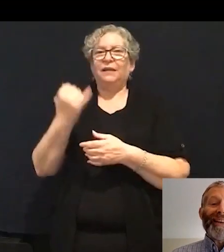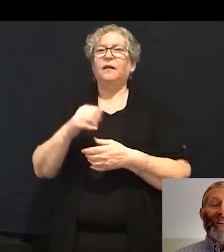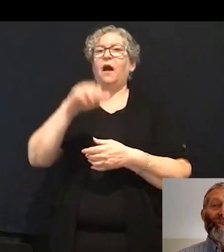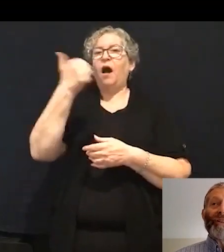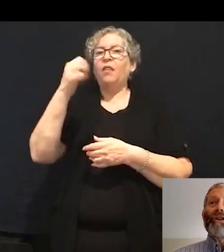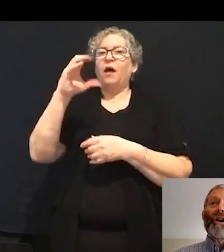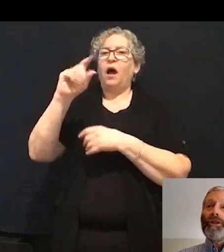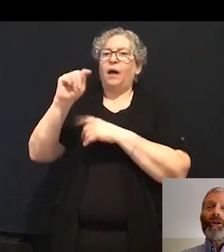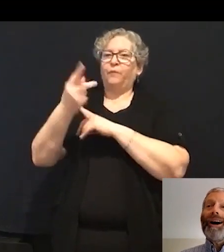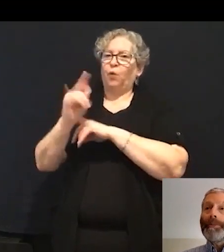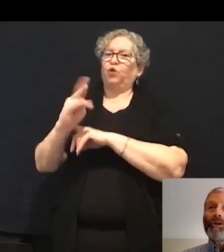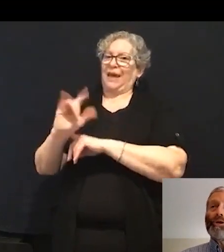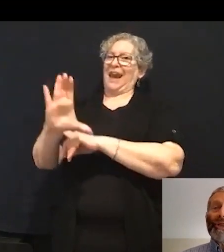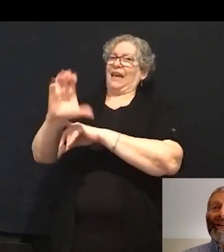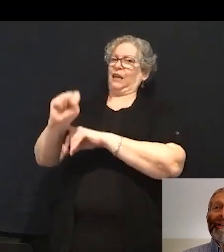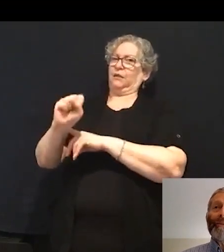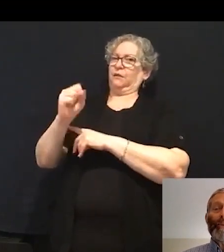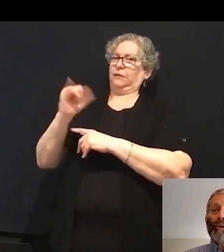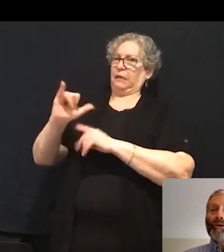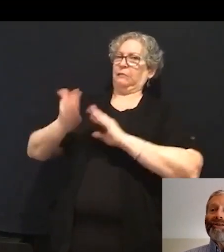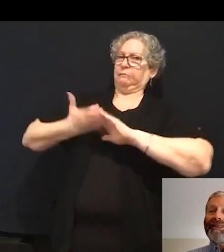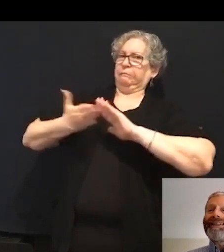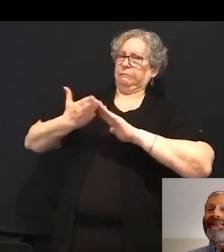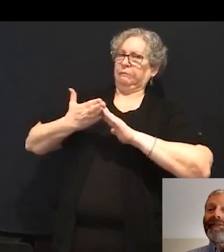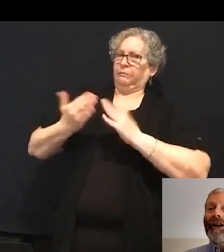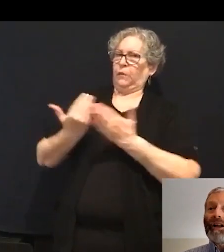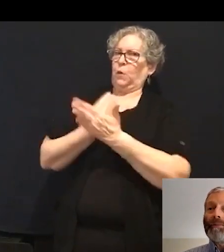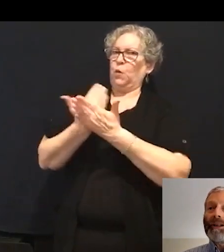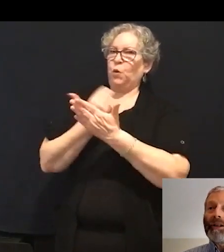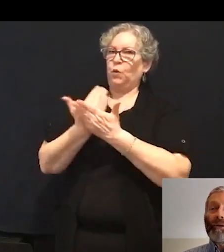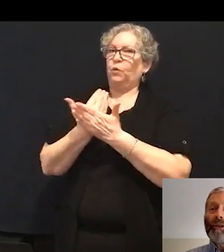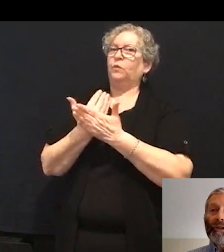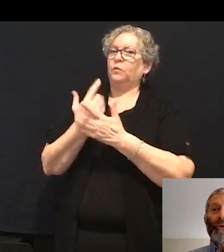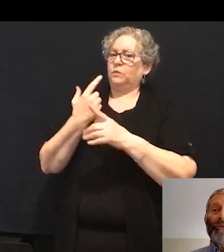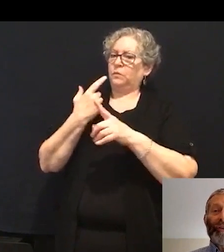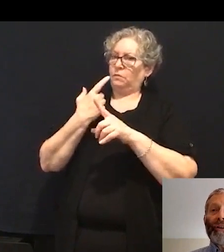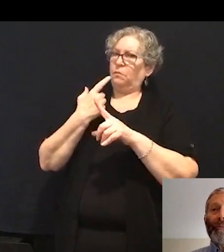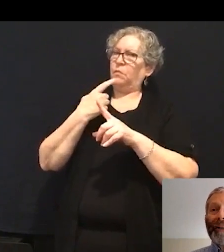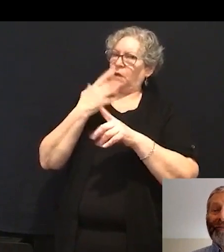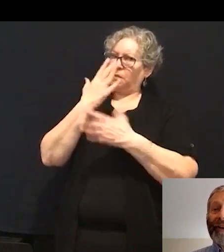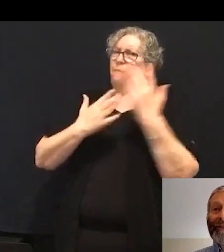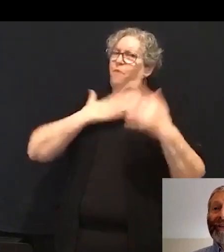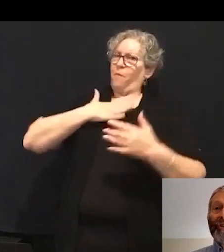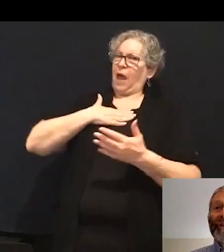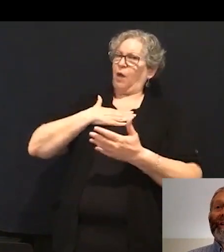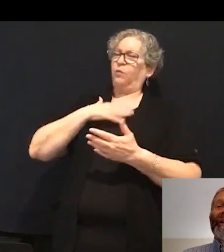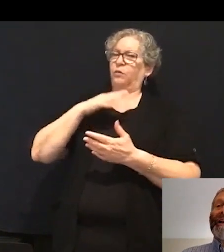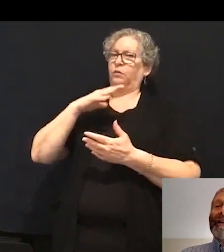And there are other optogenetic approaches in development, including those funded by the foundation, that